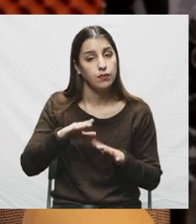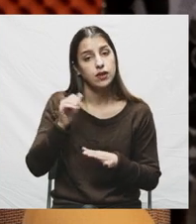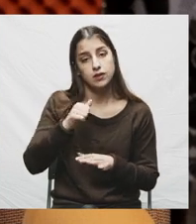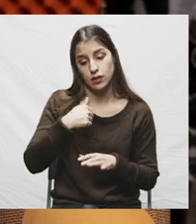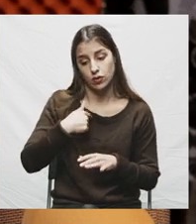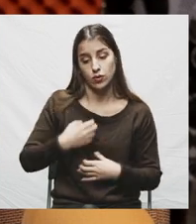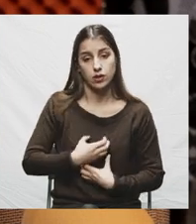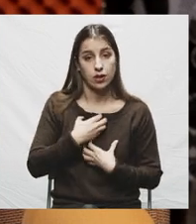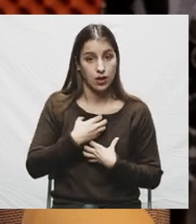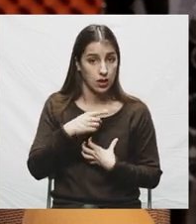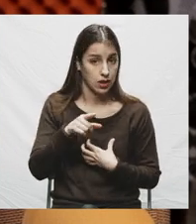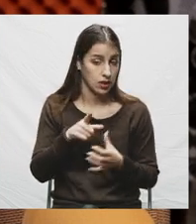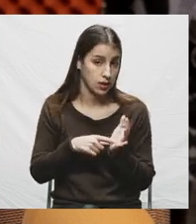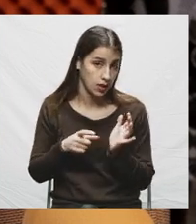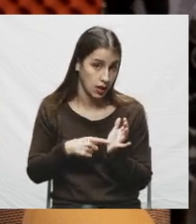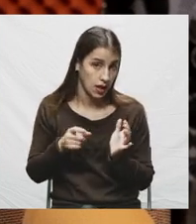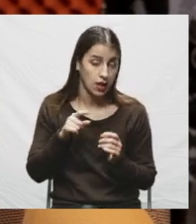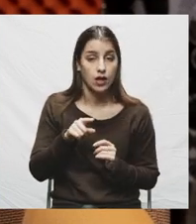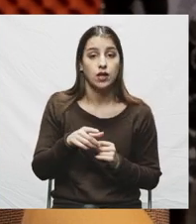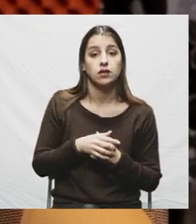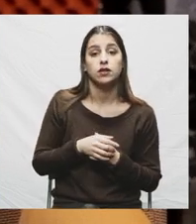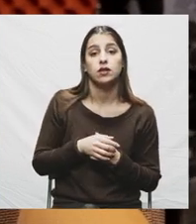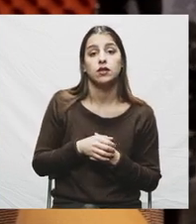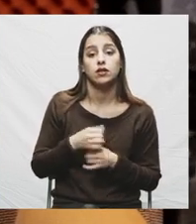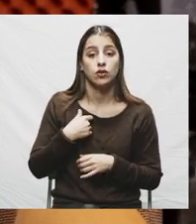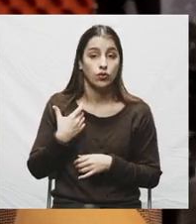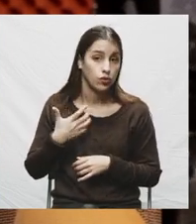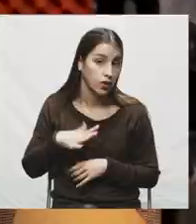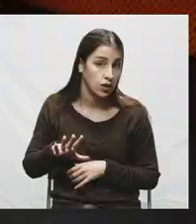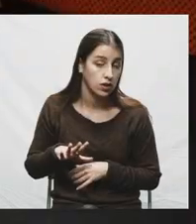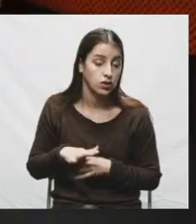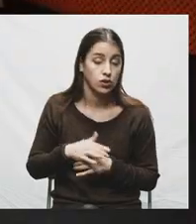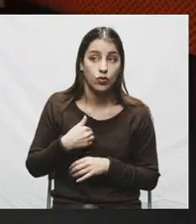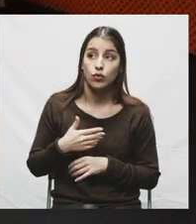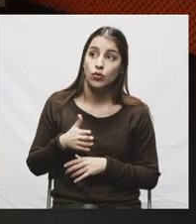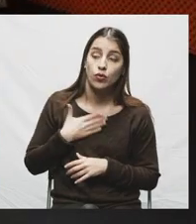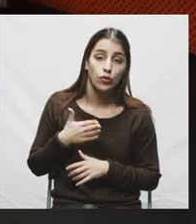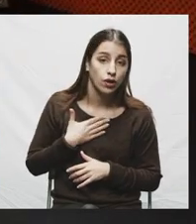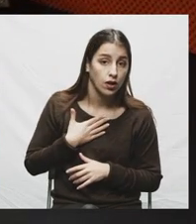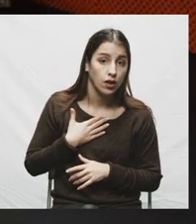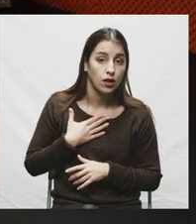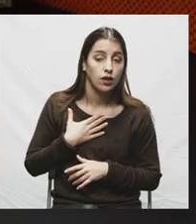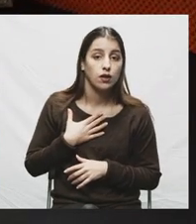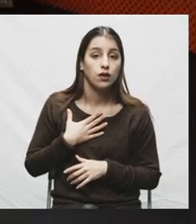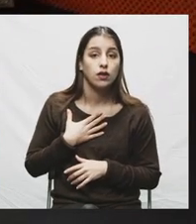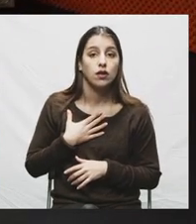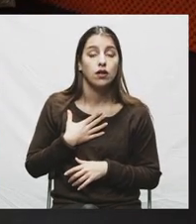So, yes I felt that need. But I also wanted EIRA not to be just about me. On one hand I didn’t want to model a Company.